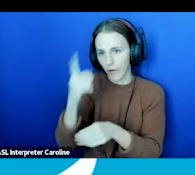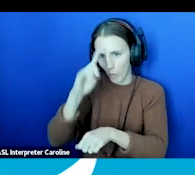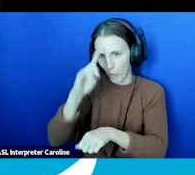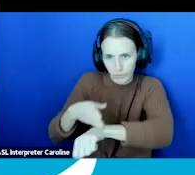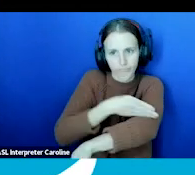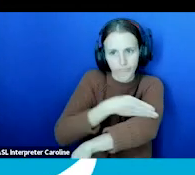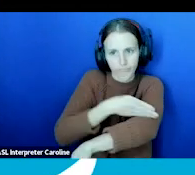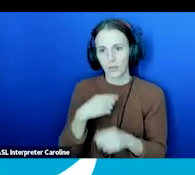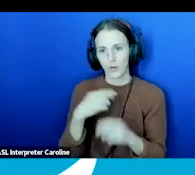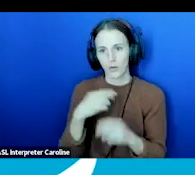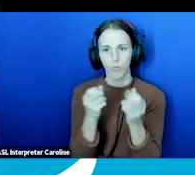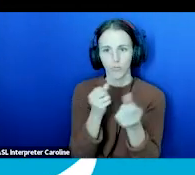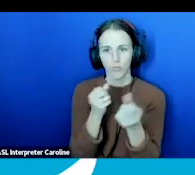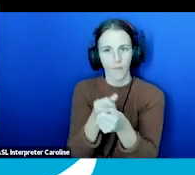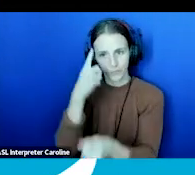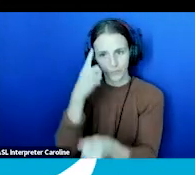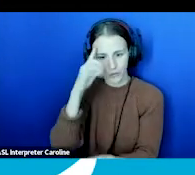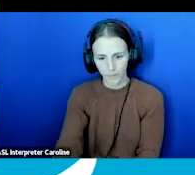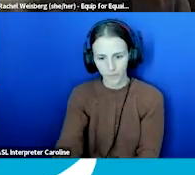INTO THOSE SERVICES MOVING FORWARD AND IT IS AN AREA